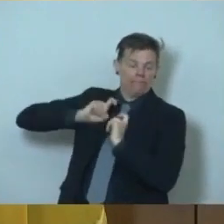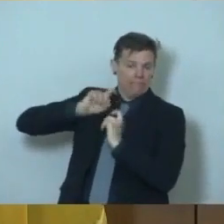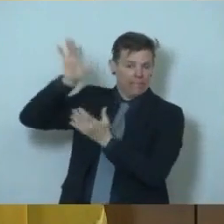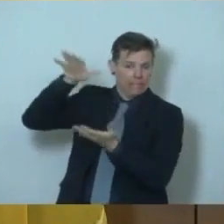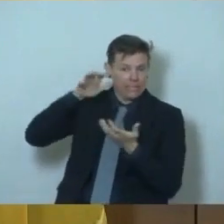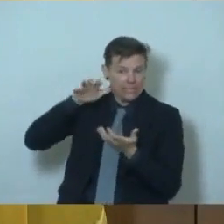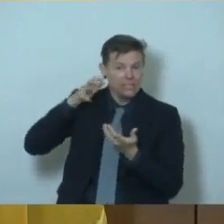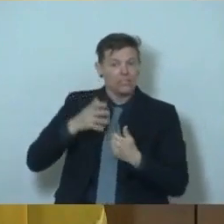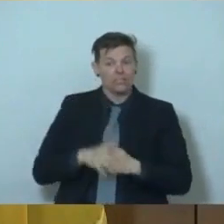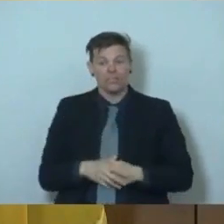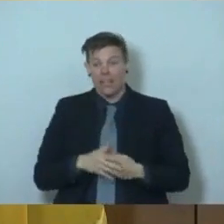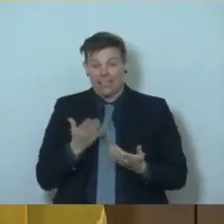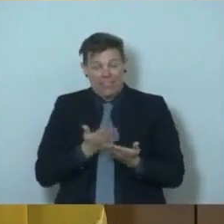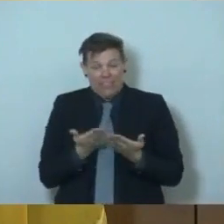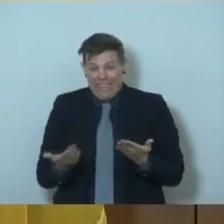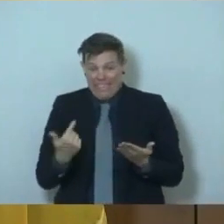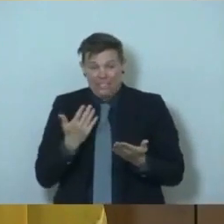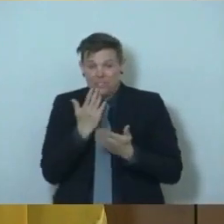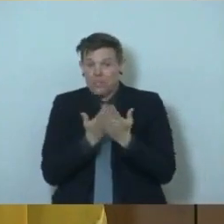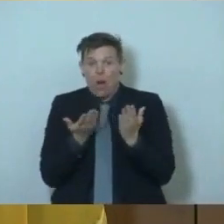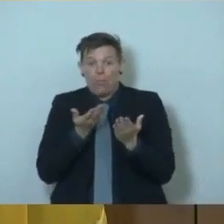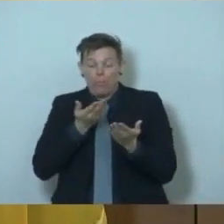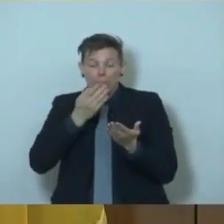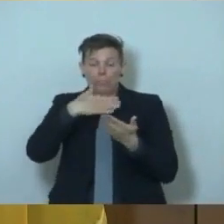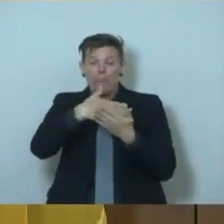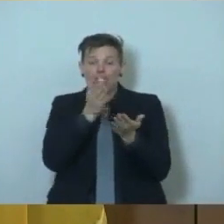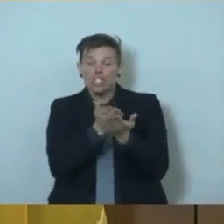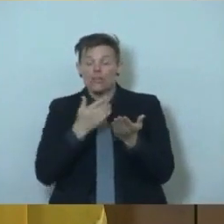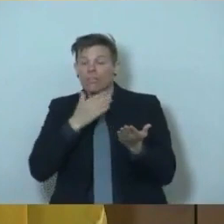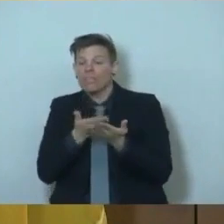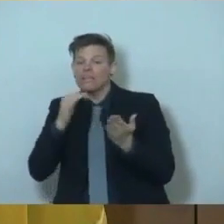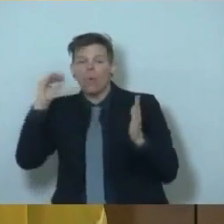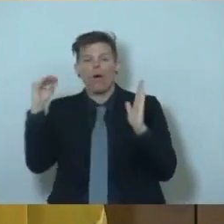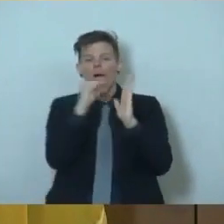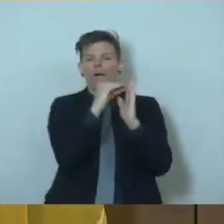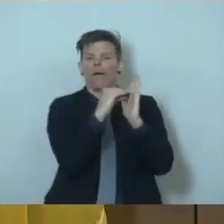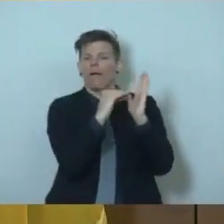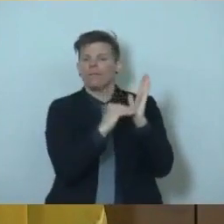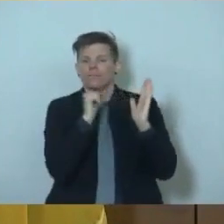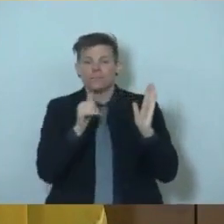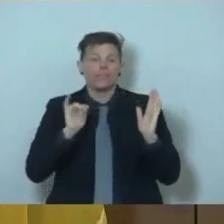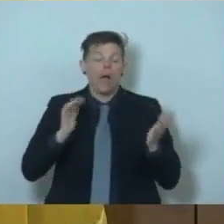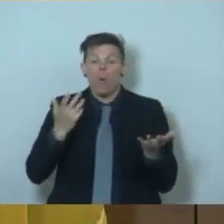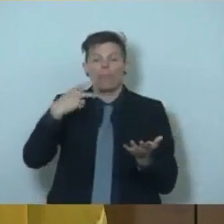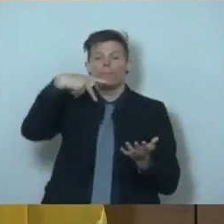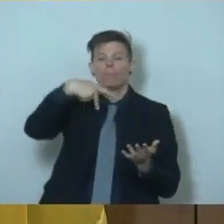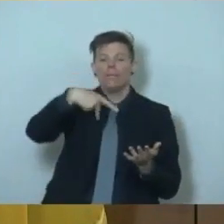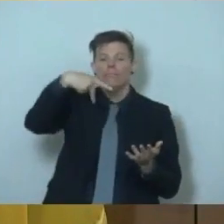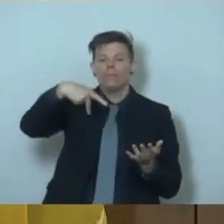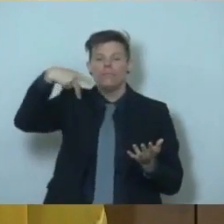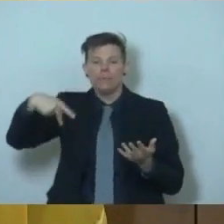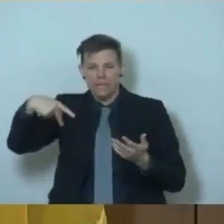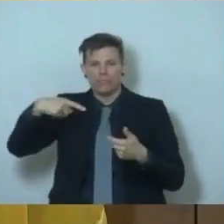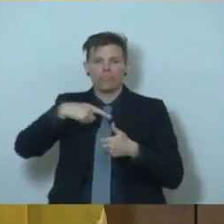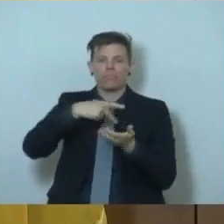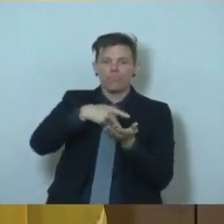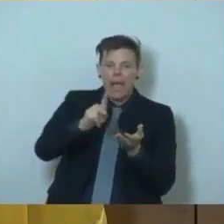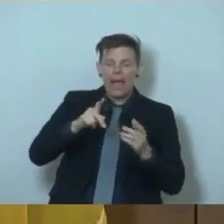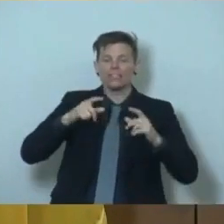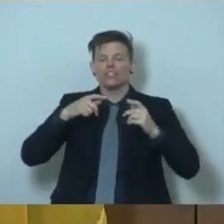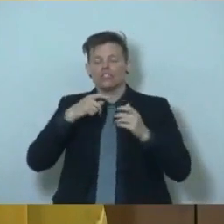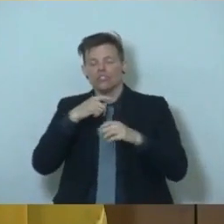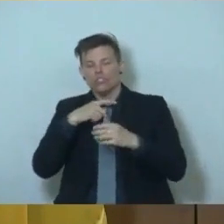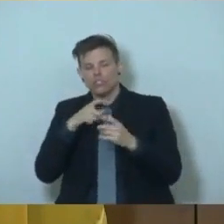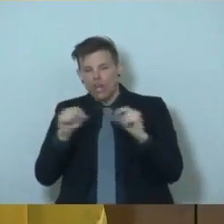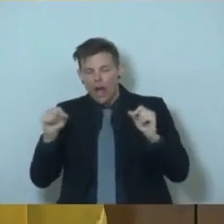WANT TO FAIR AMOUNT OF THAT MACHINE MY TO GO FOR THINGS NEVER INCLUDED HEN MUDGET WHICH WOULD BE THINGS LIKE A STATE PPP PROGRAM.